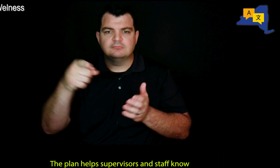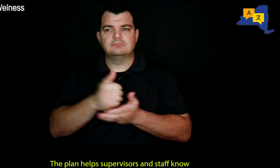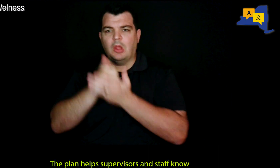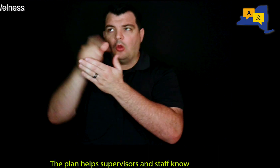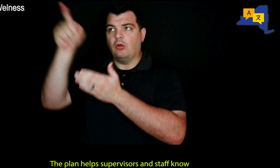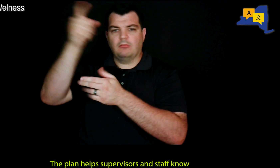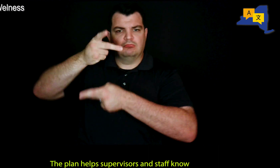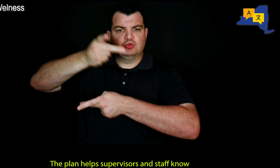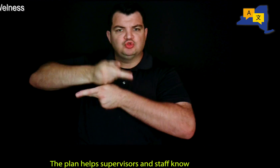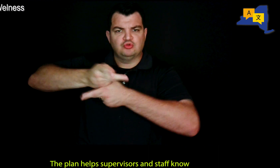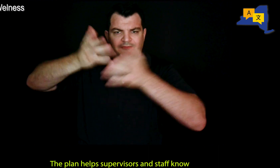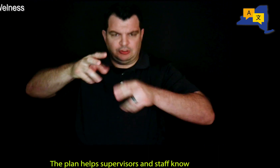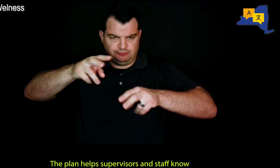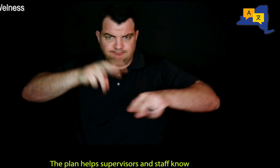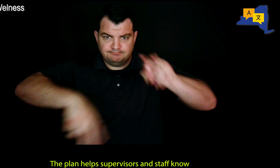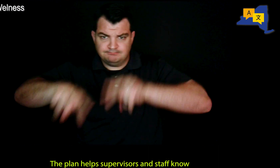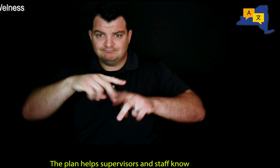The plan helps supervisors and staff know